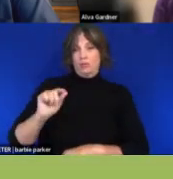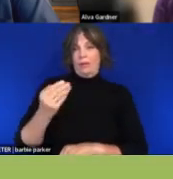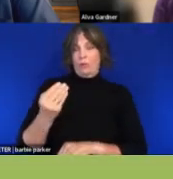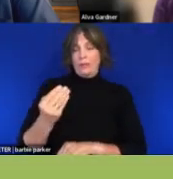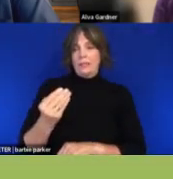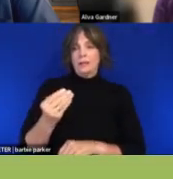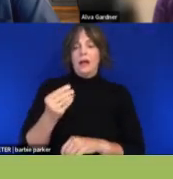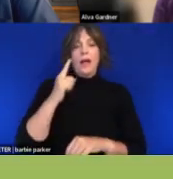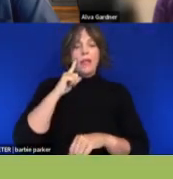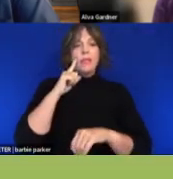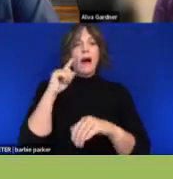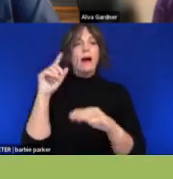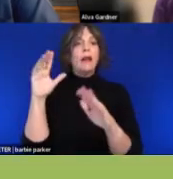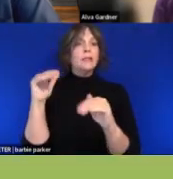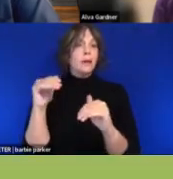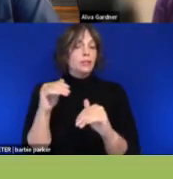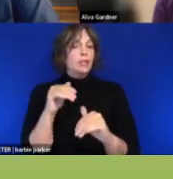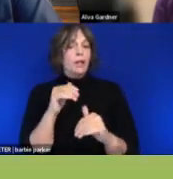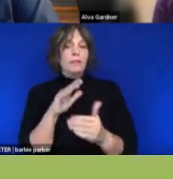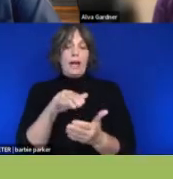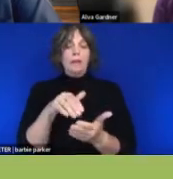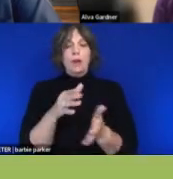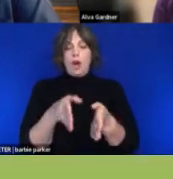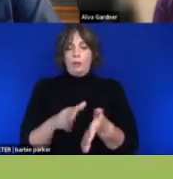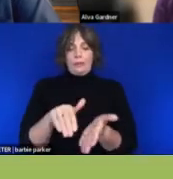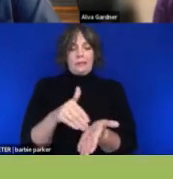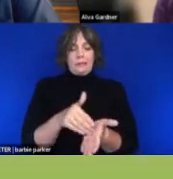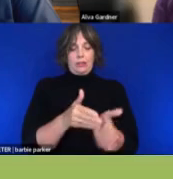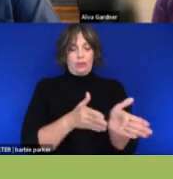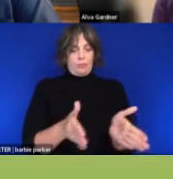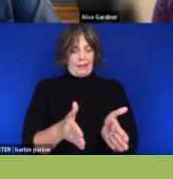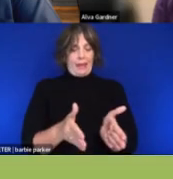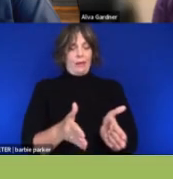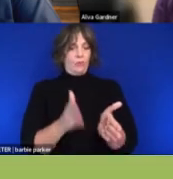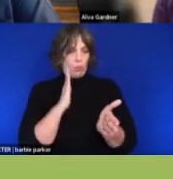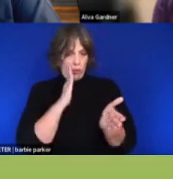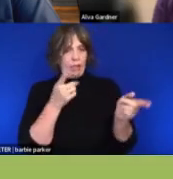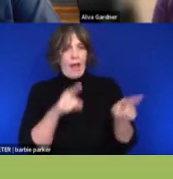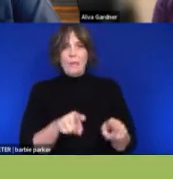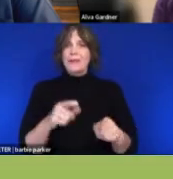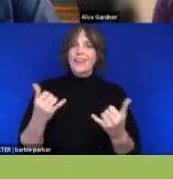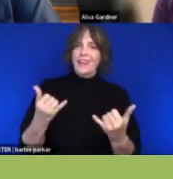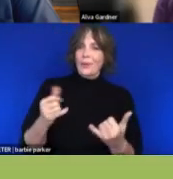person-centered planning would happen, here we are in 2024 and we're still trying to figure out what that planning process